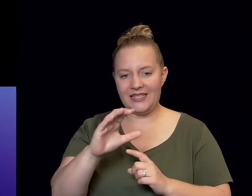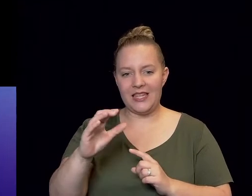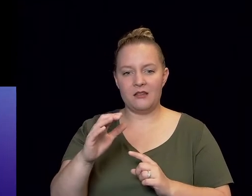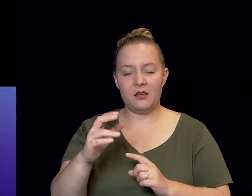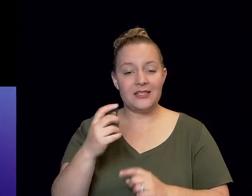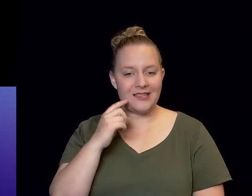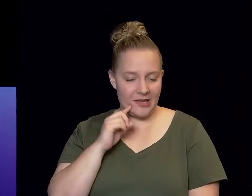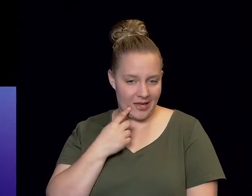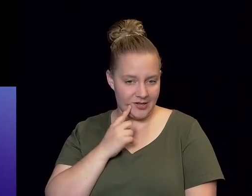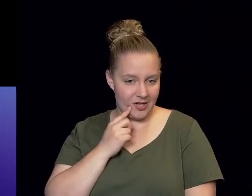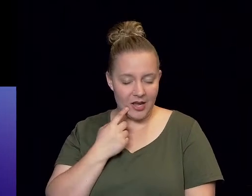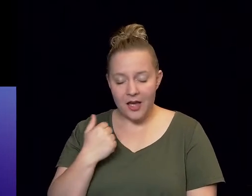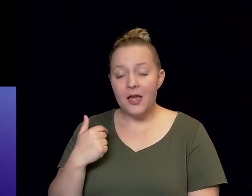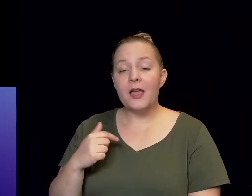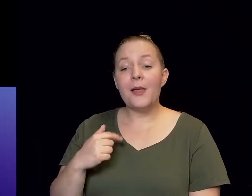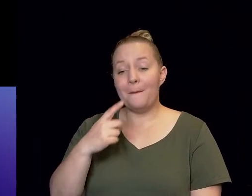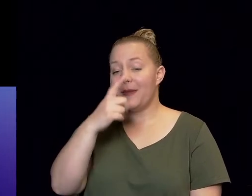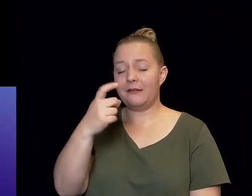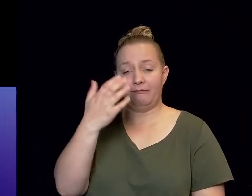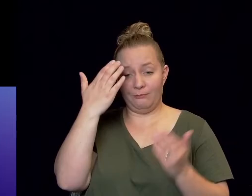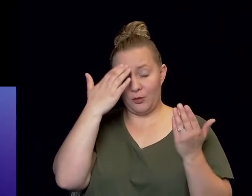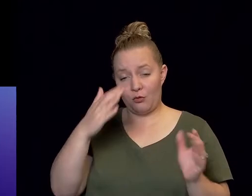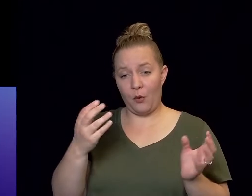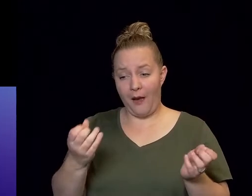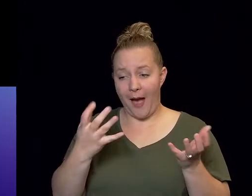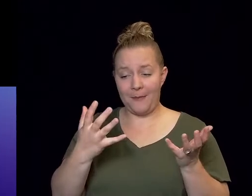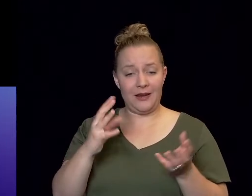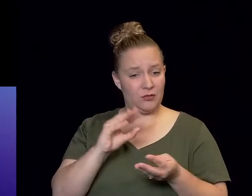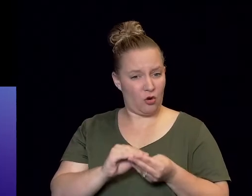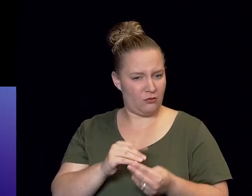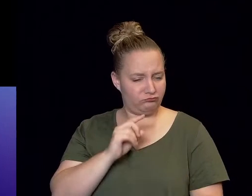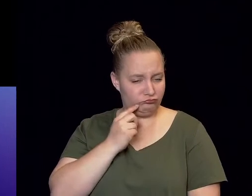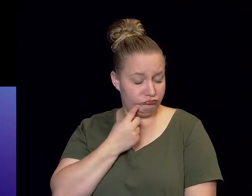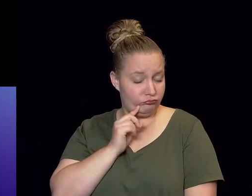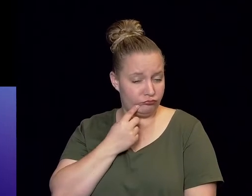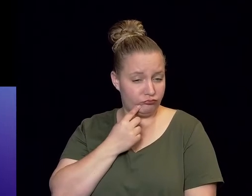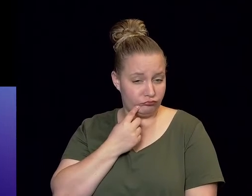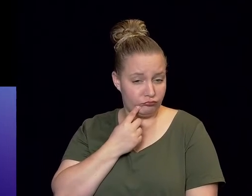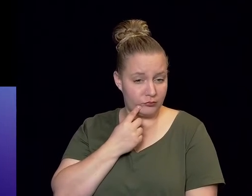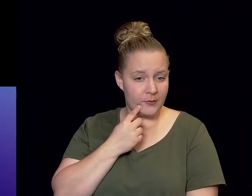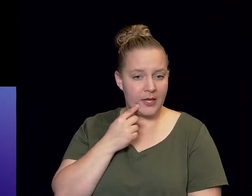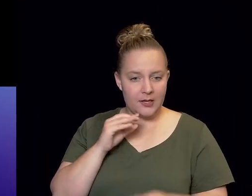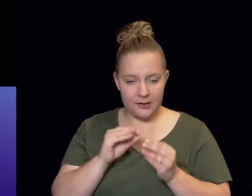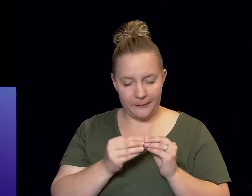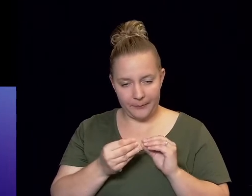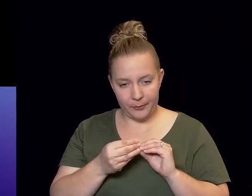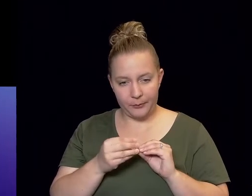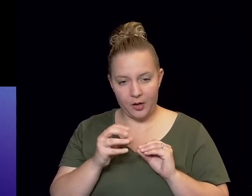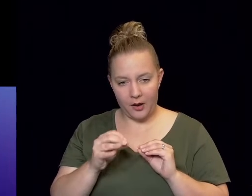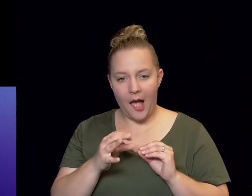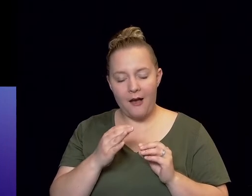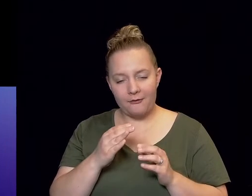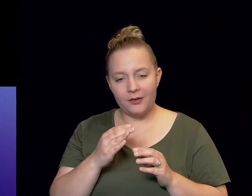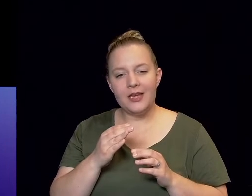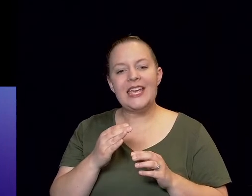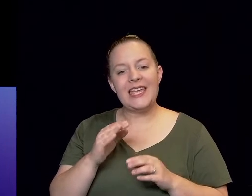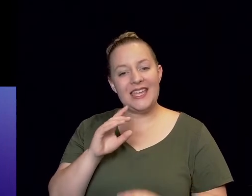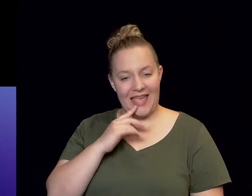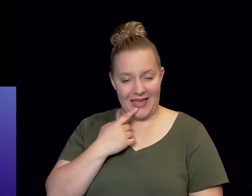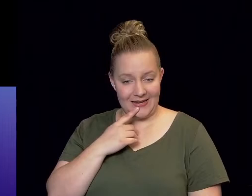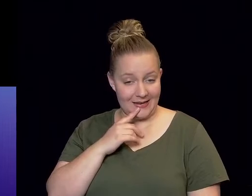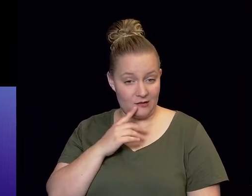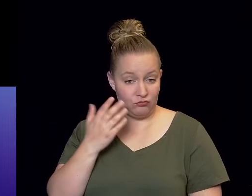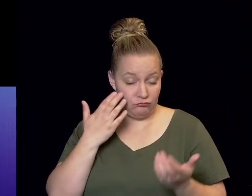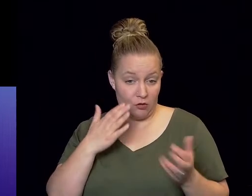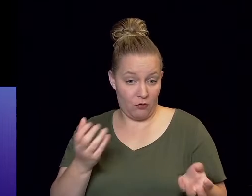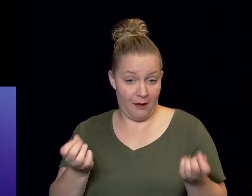the total pieces of candy that we have. So, we don't have the number of pieces of candy